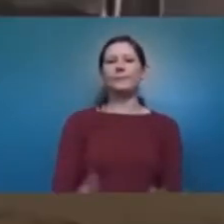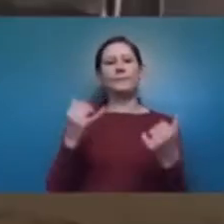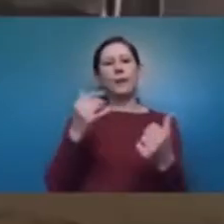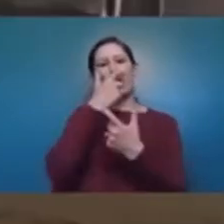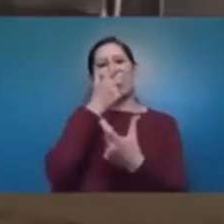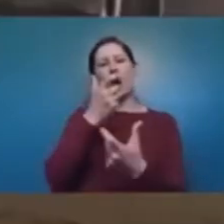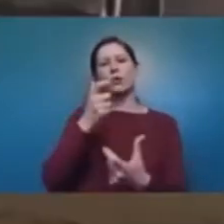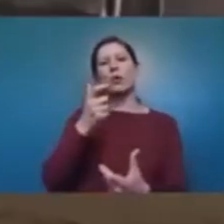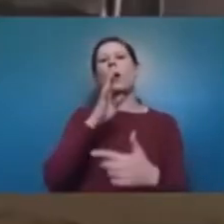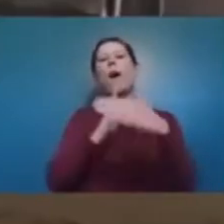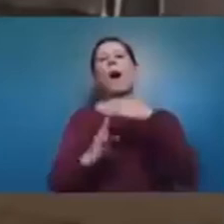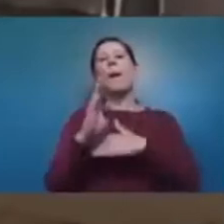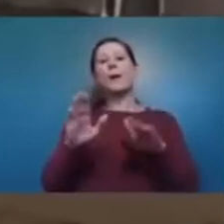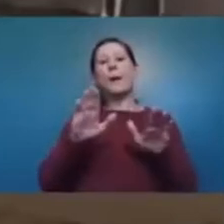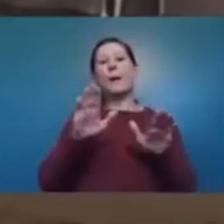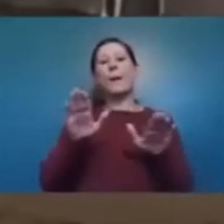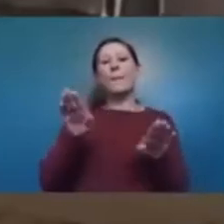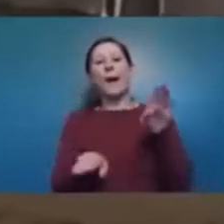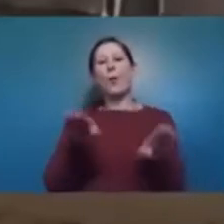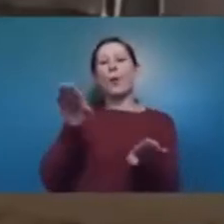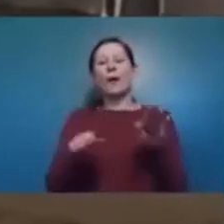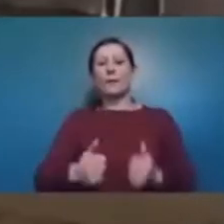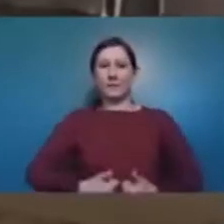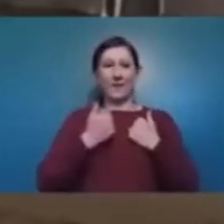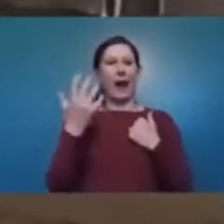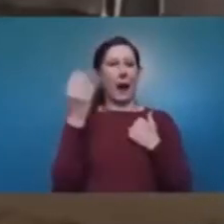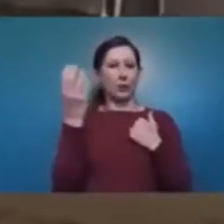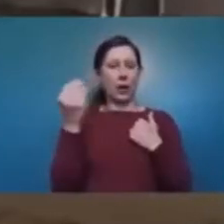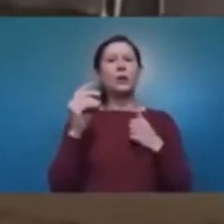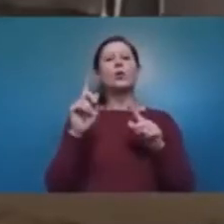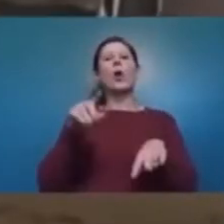So let's watch what the Humboldt Penguins-- those that live in the outdoor habitat-- go on a field trip.